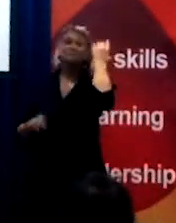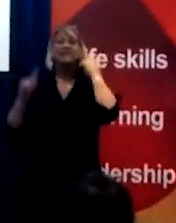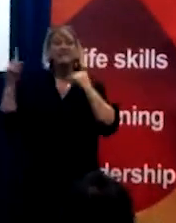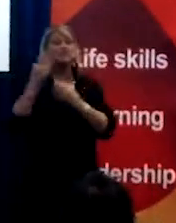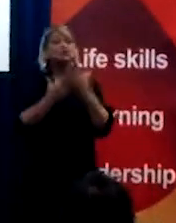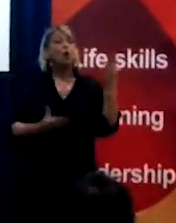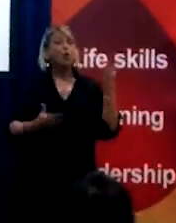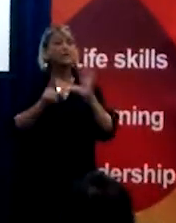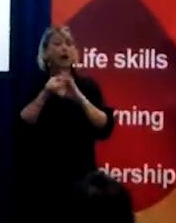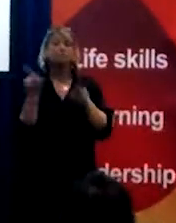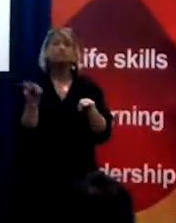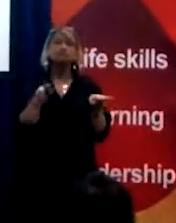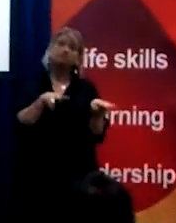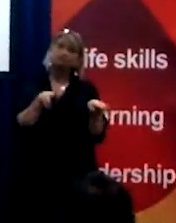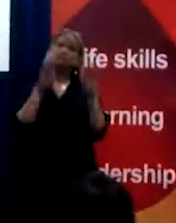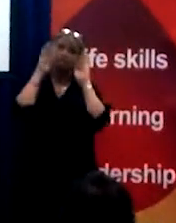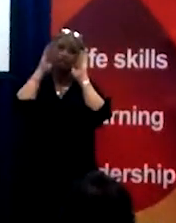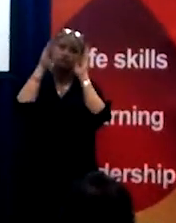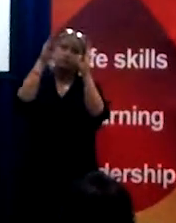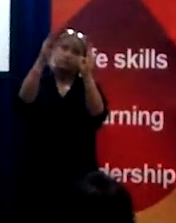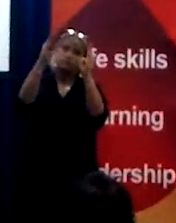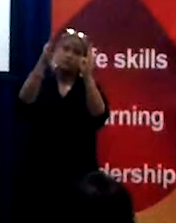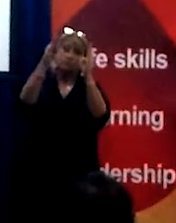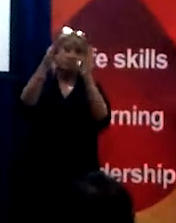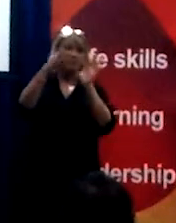You can just see they’re relaxed, they’re focussed and they’re engaged.